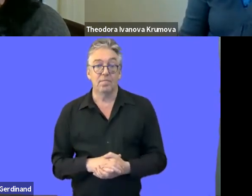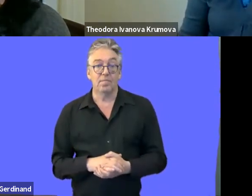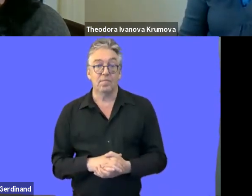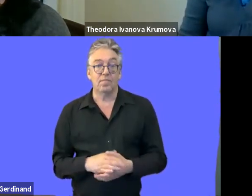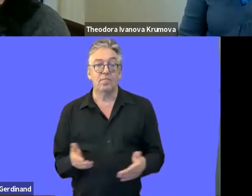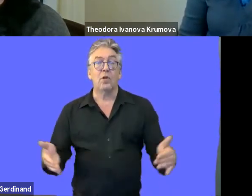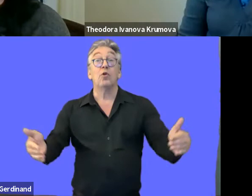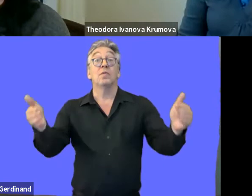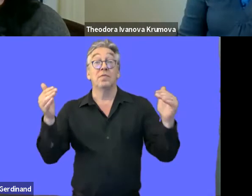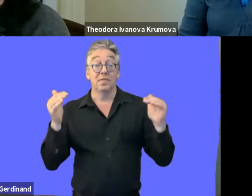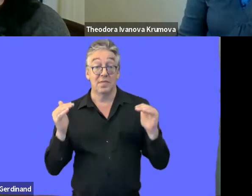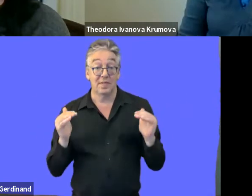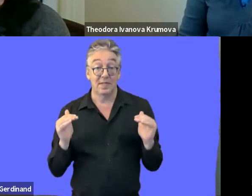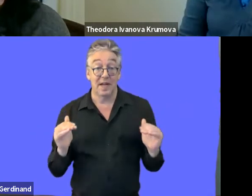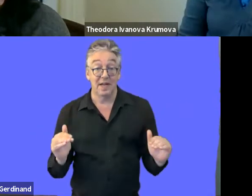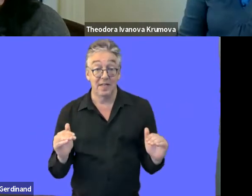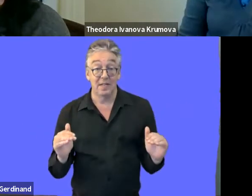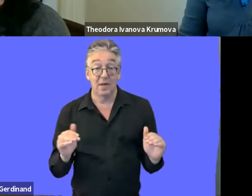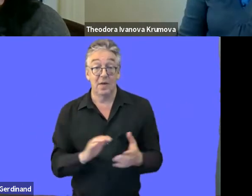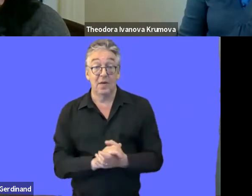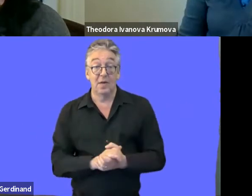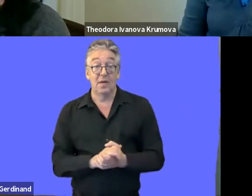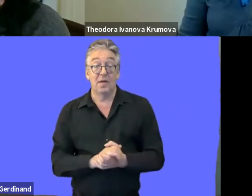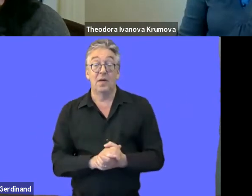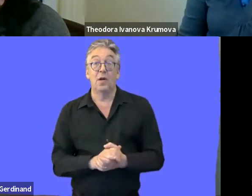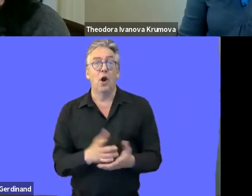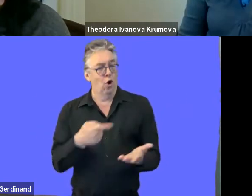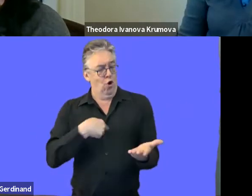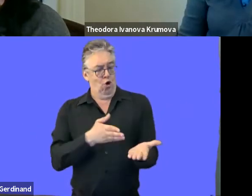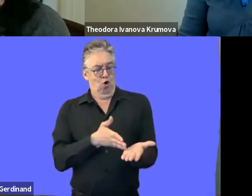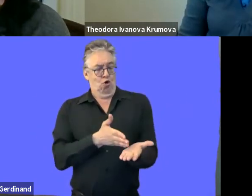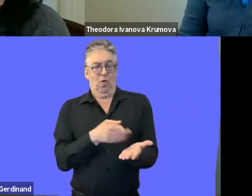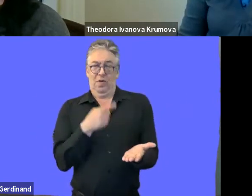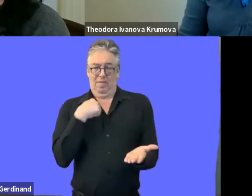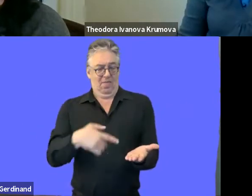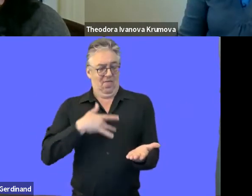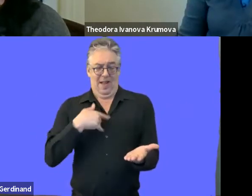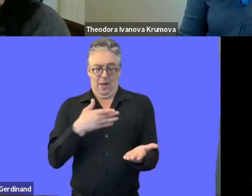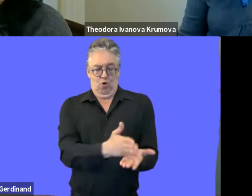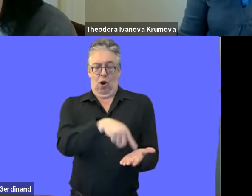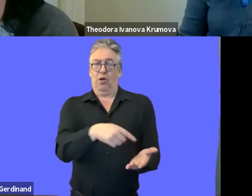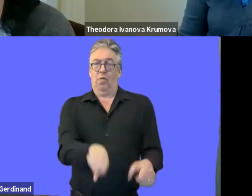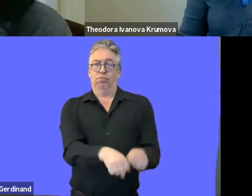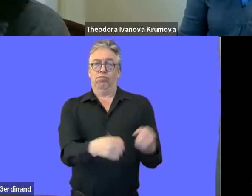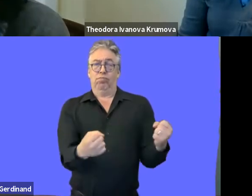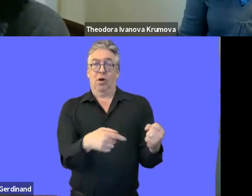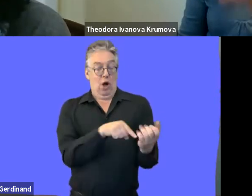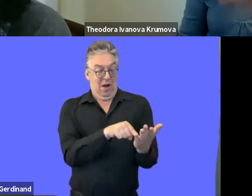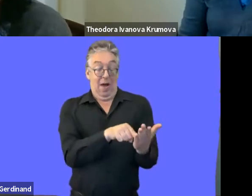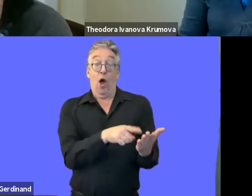Something important is the rights claim must fall under the convention's scope.